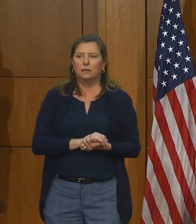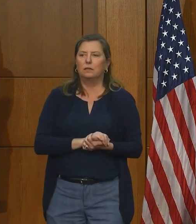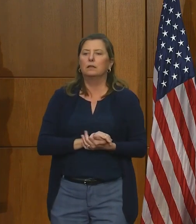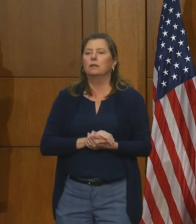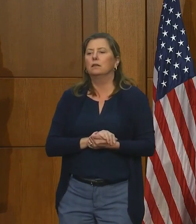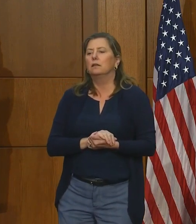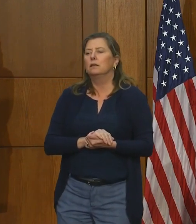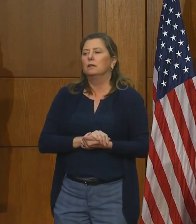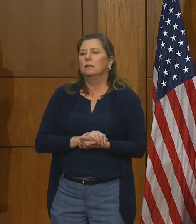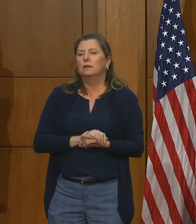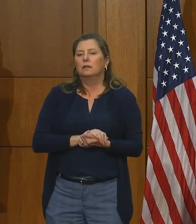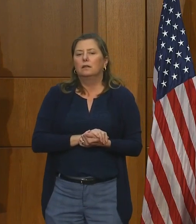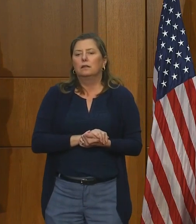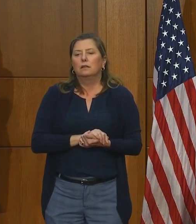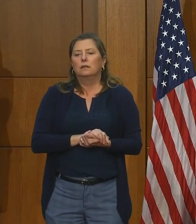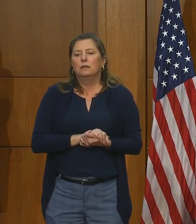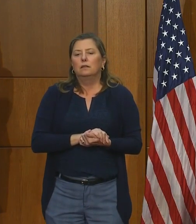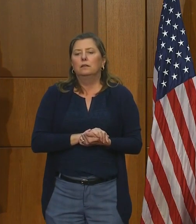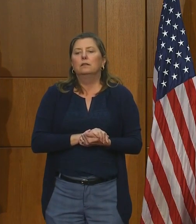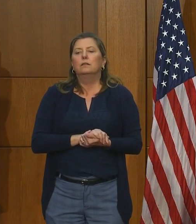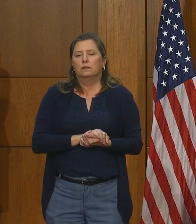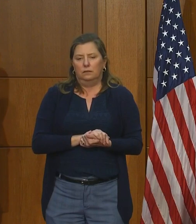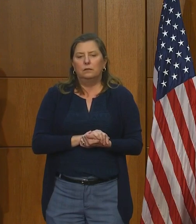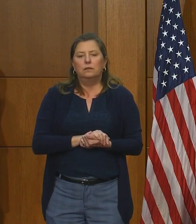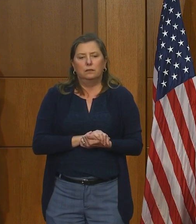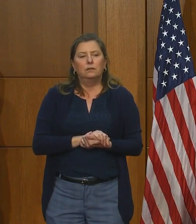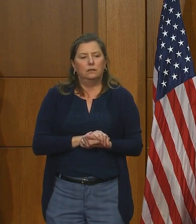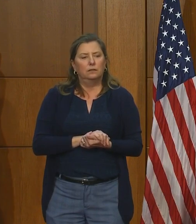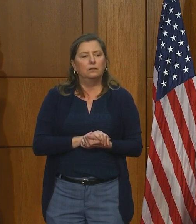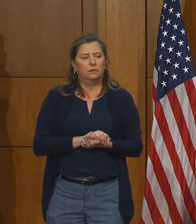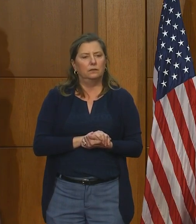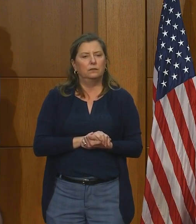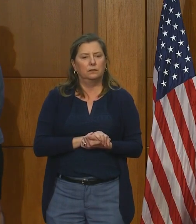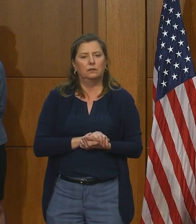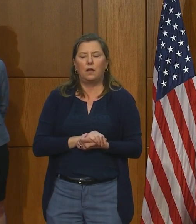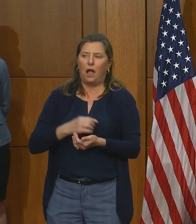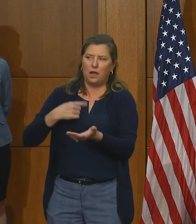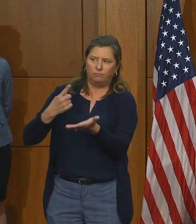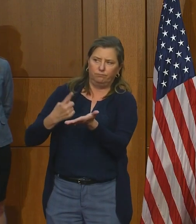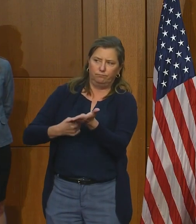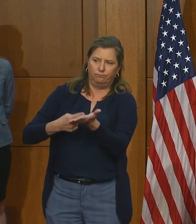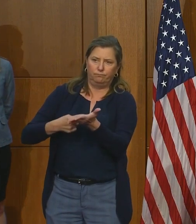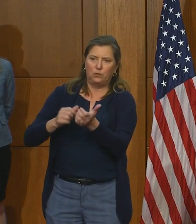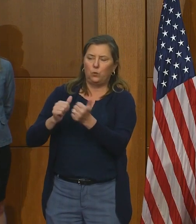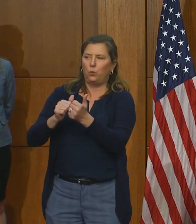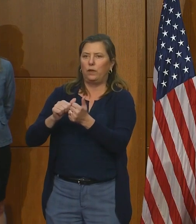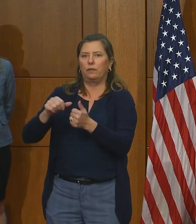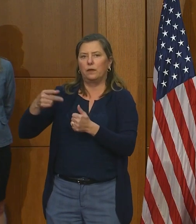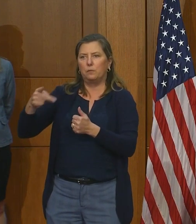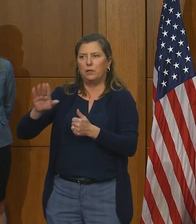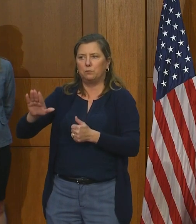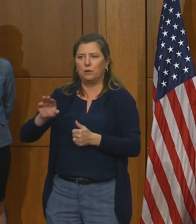CONNECTIONS FOR A NUMBER OF HOMES- IN CITY- I. OF OPPORTUNITY TO HAVE A